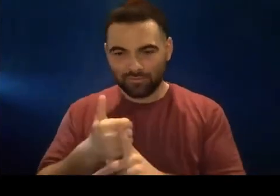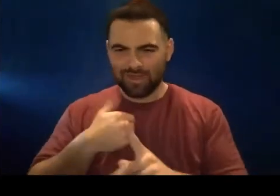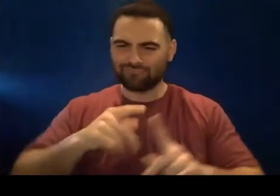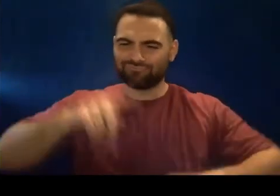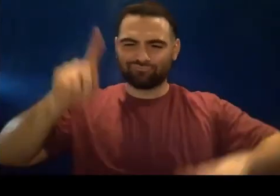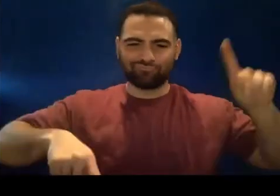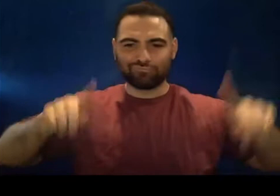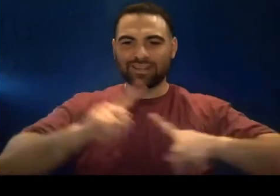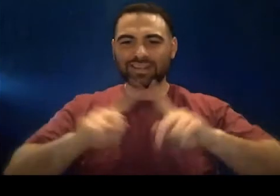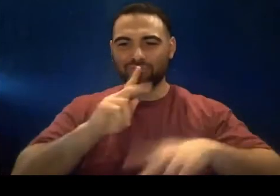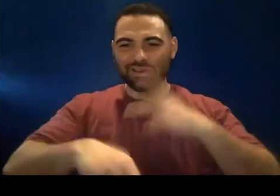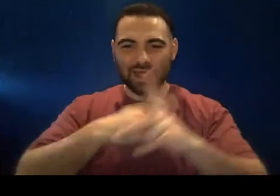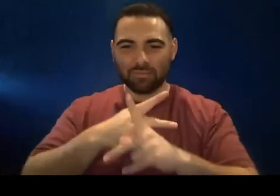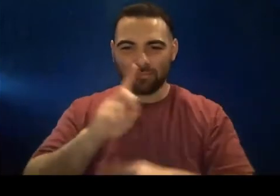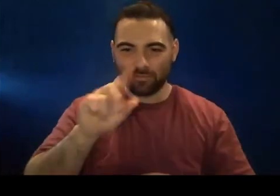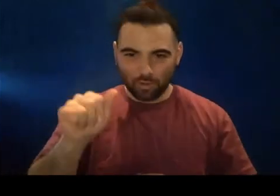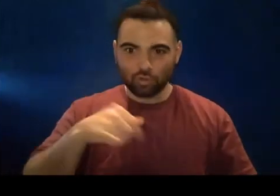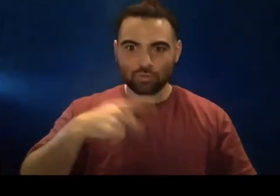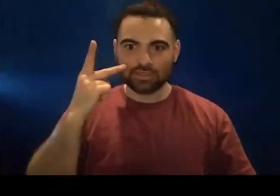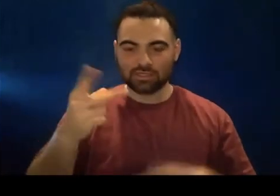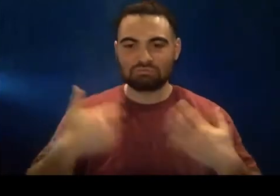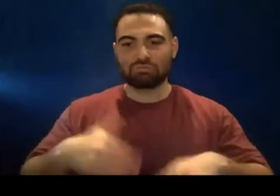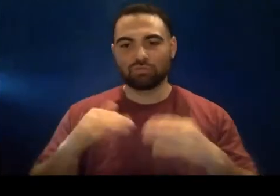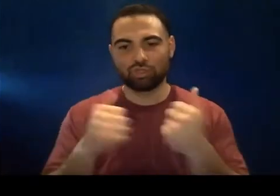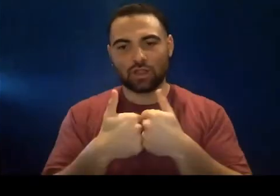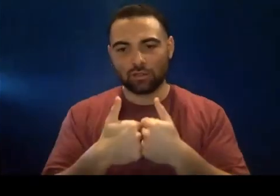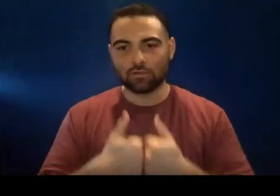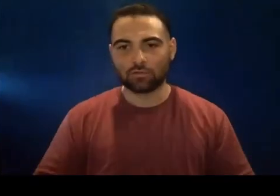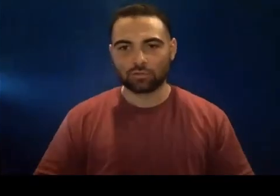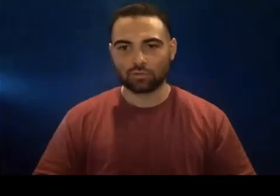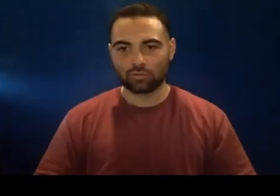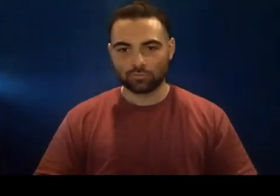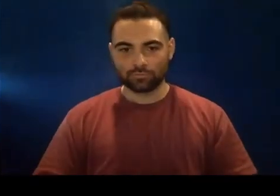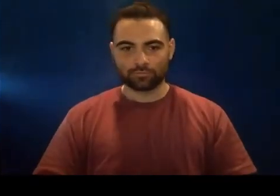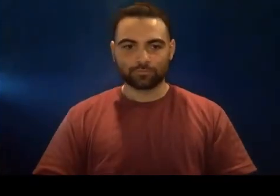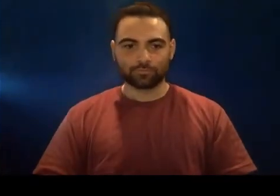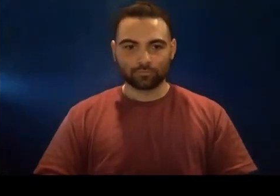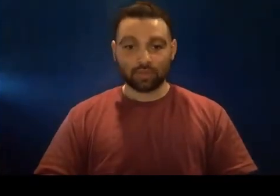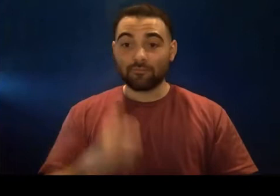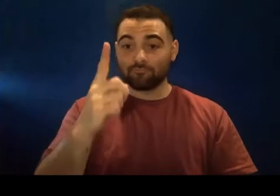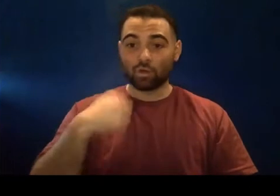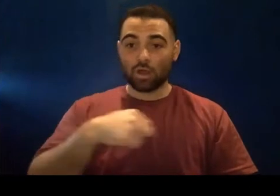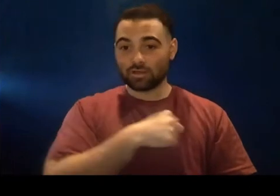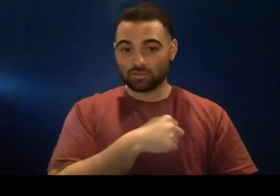you begin to see how challenging it is. And for the rest of us who maybe like don't